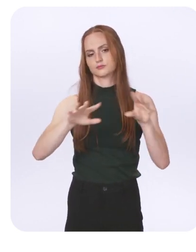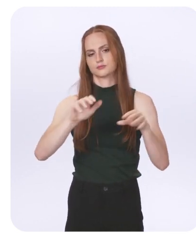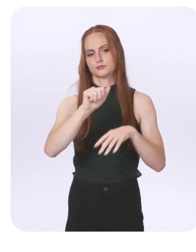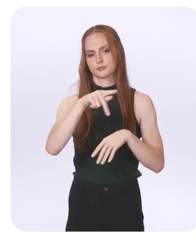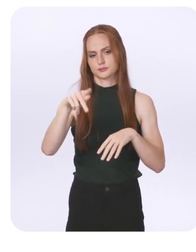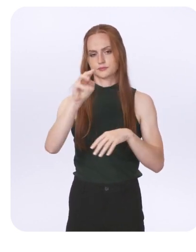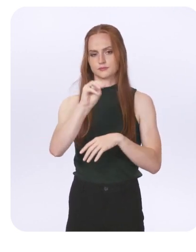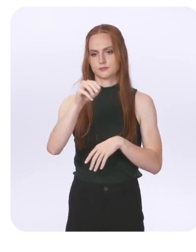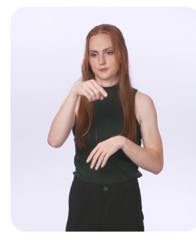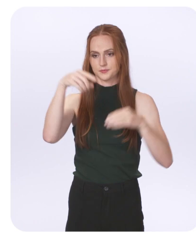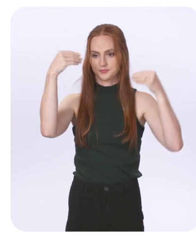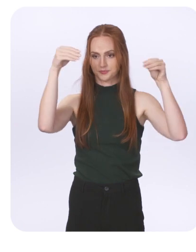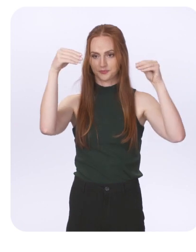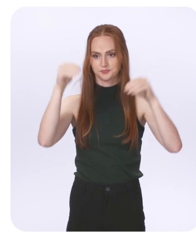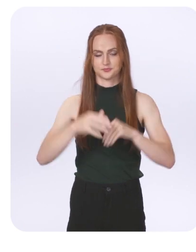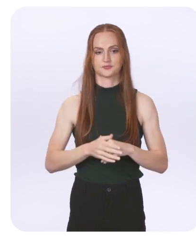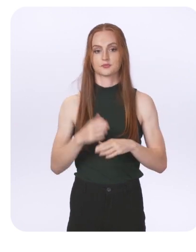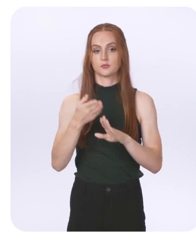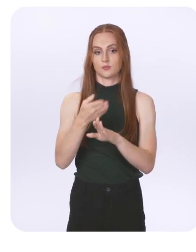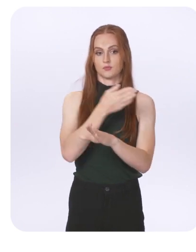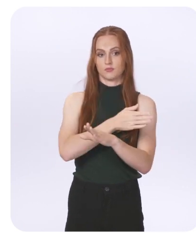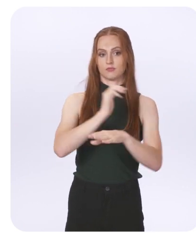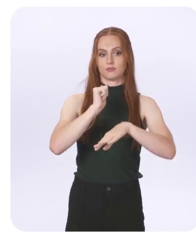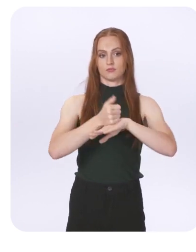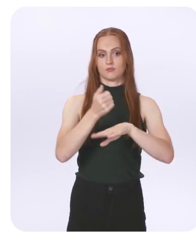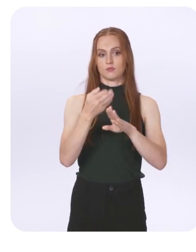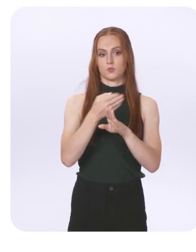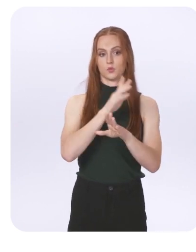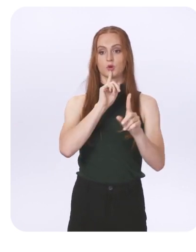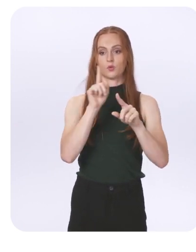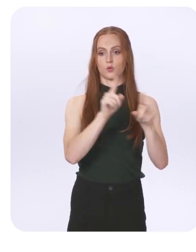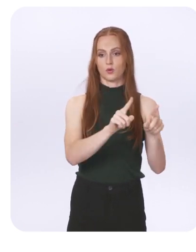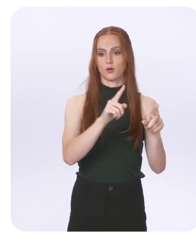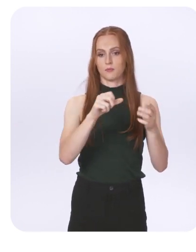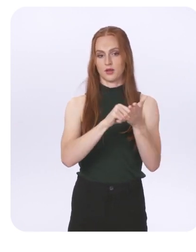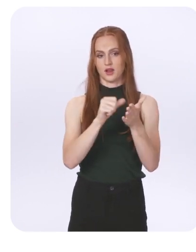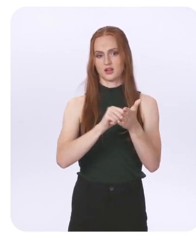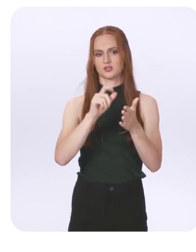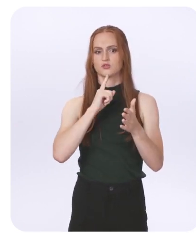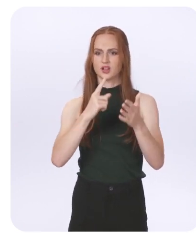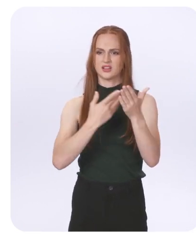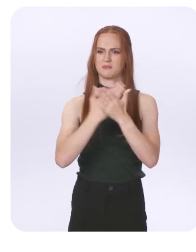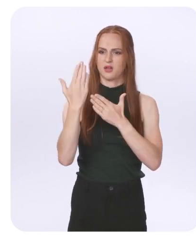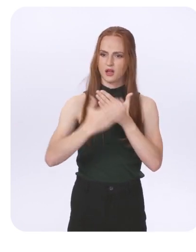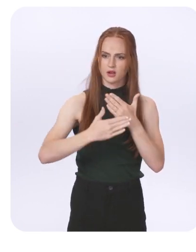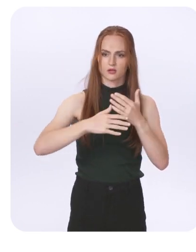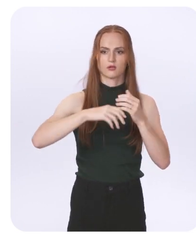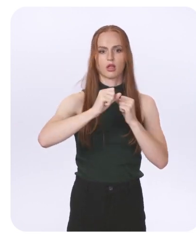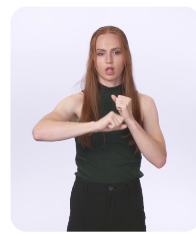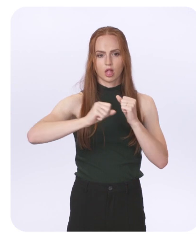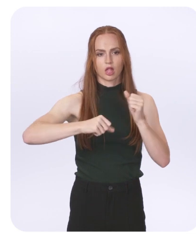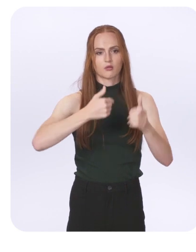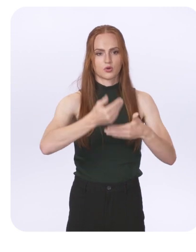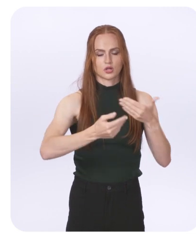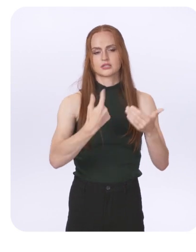Now you can request a Coming Soon or preorder page in the dev center after you have your assets ready.